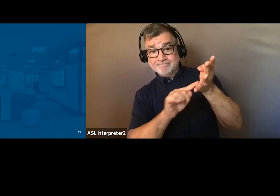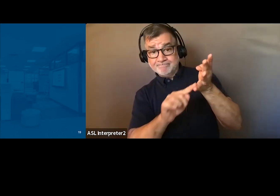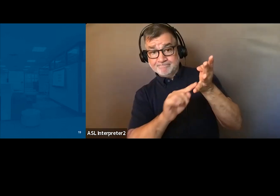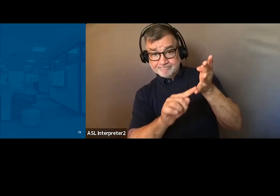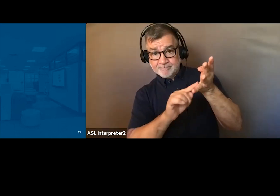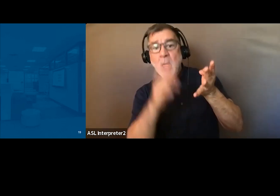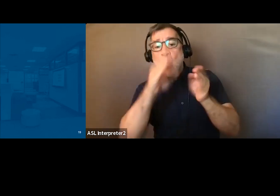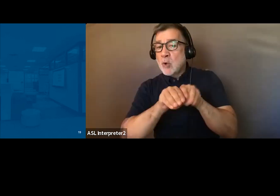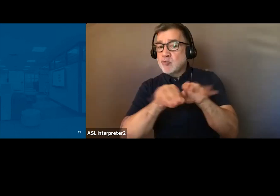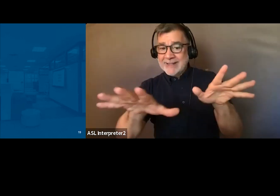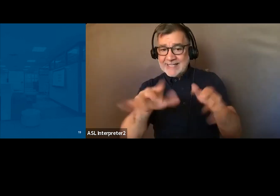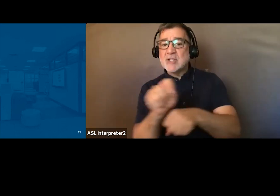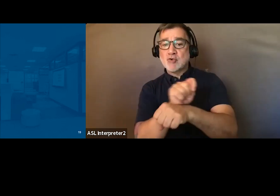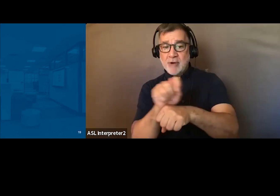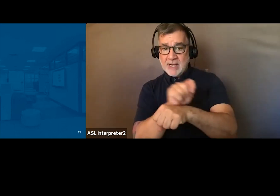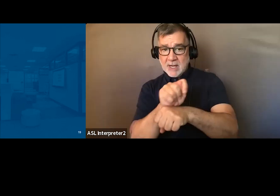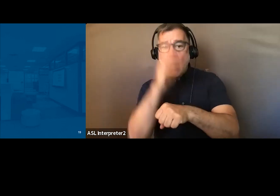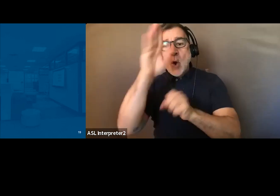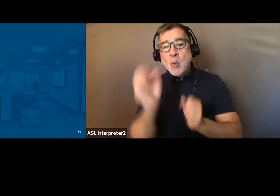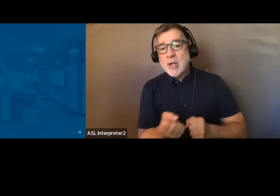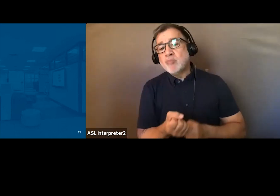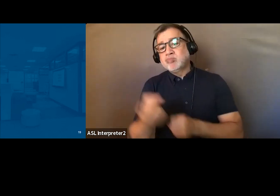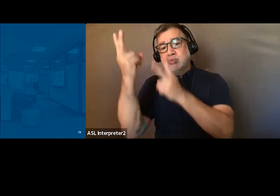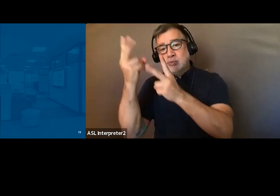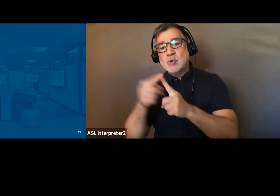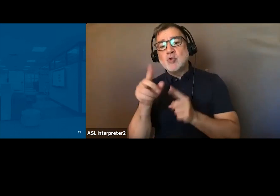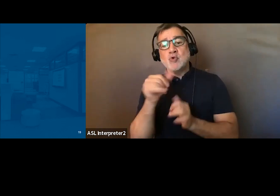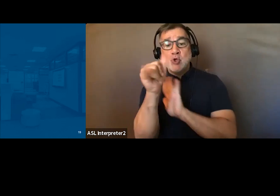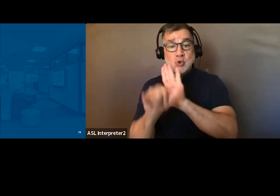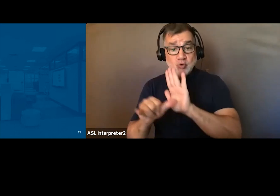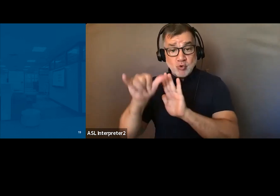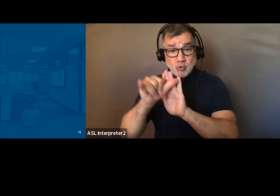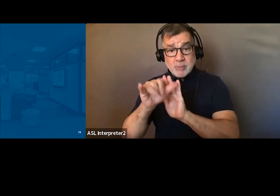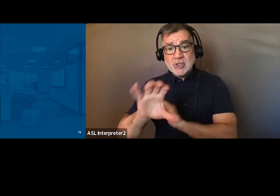We're working on getting those posted on our YouTube channel, and then everyone will have access.